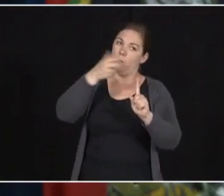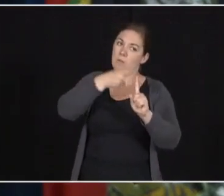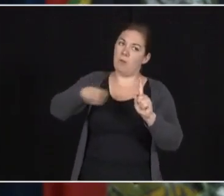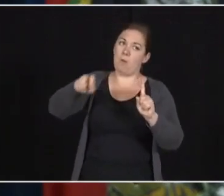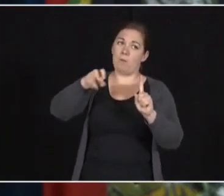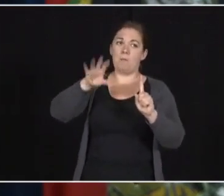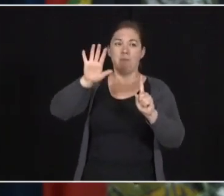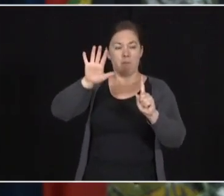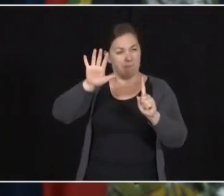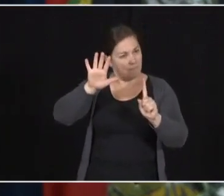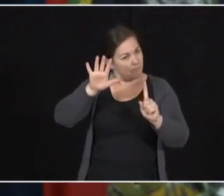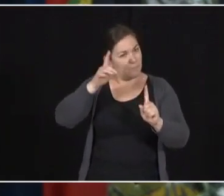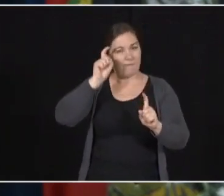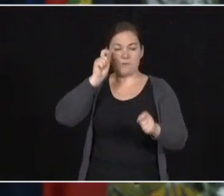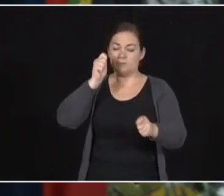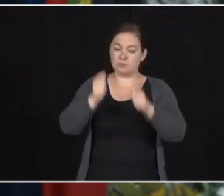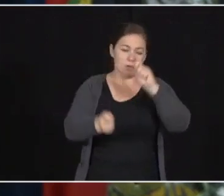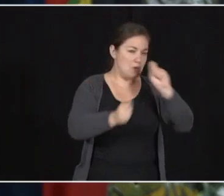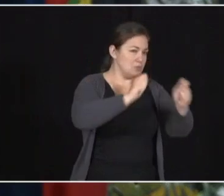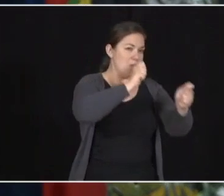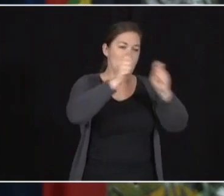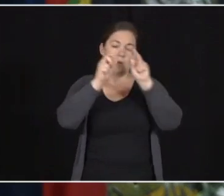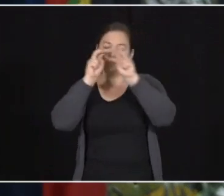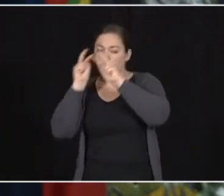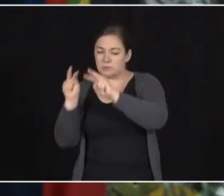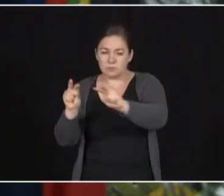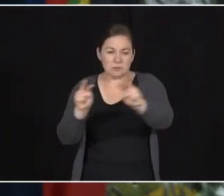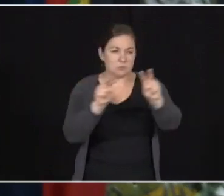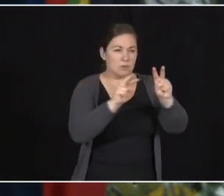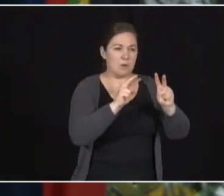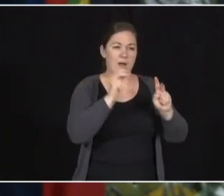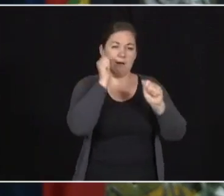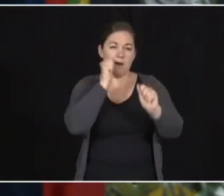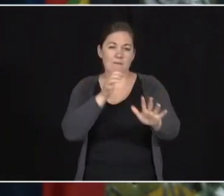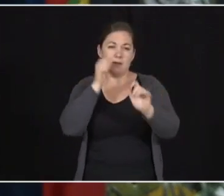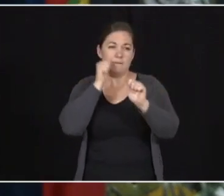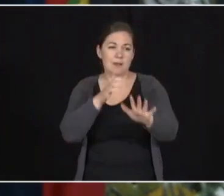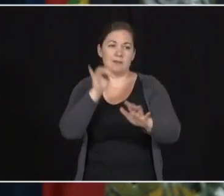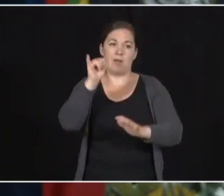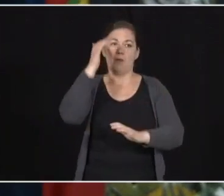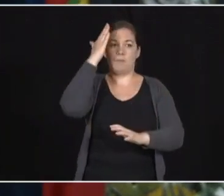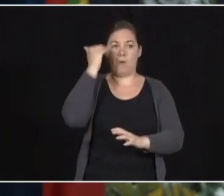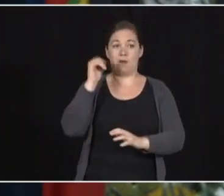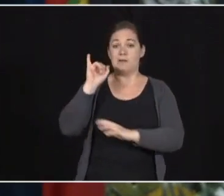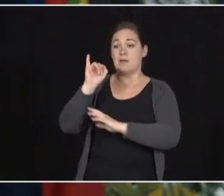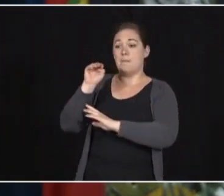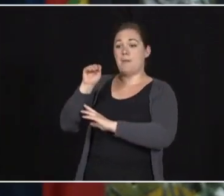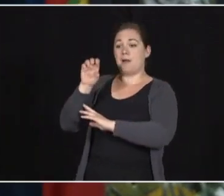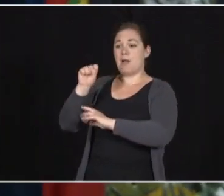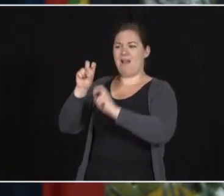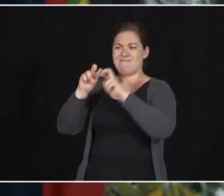Some that are in yellow will switch to read. Typically they are moving out of red. But knowing there is a dynamic nature to this, that is why we have to keep monitoring every day and that is why the what I am a stable means every day to review this.